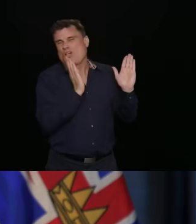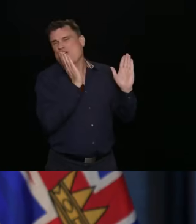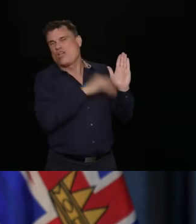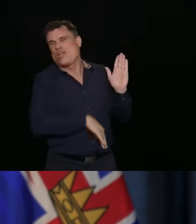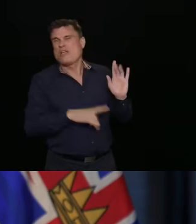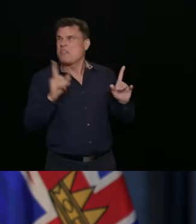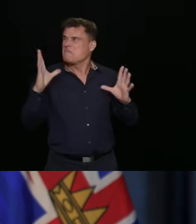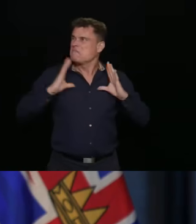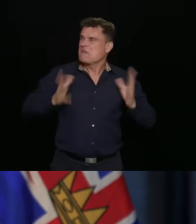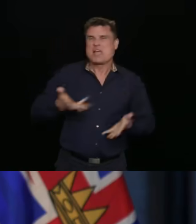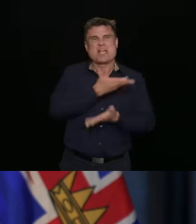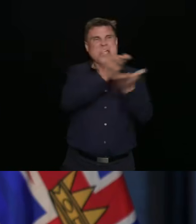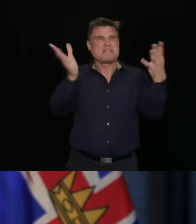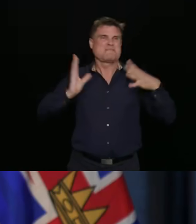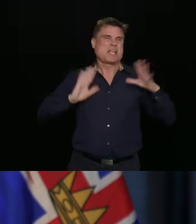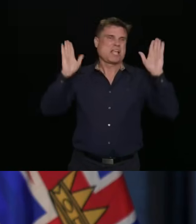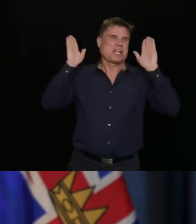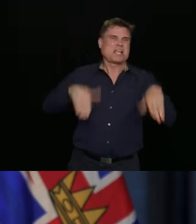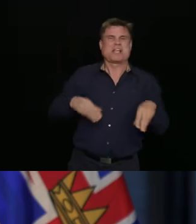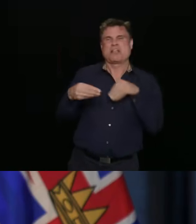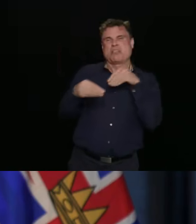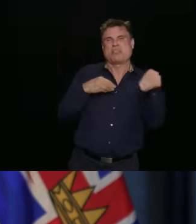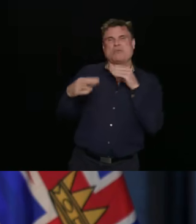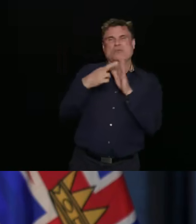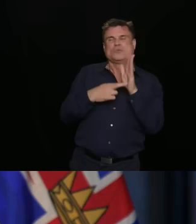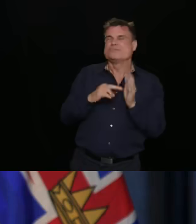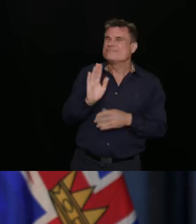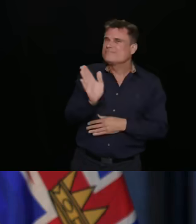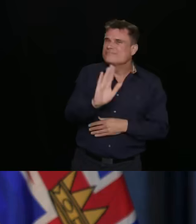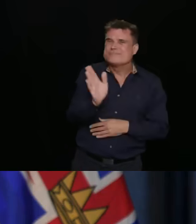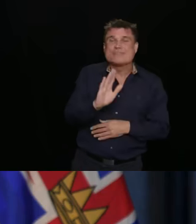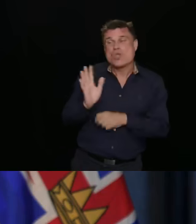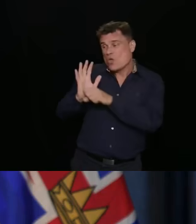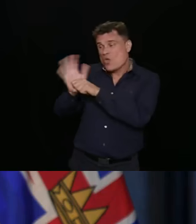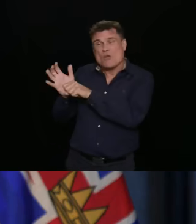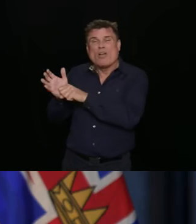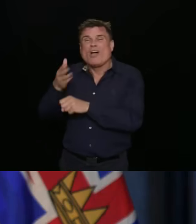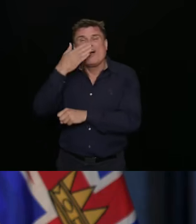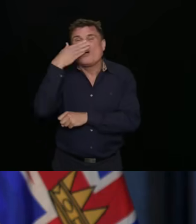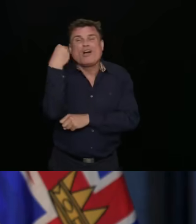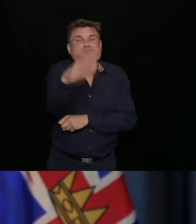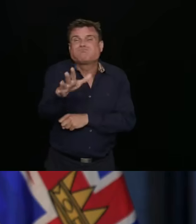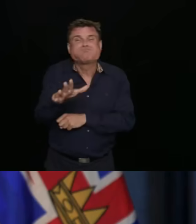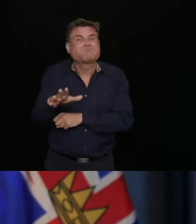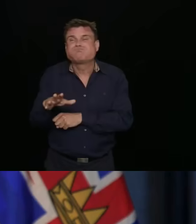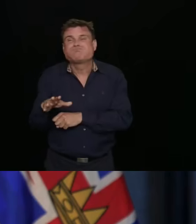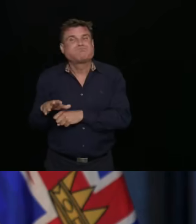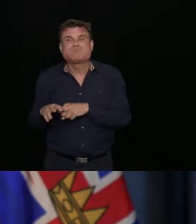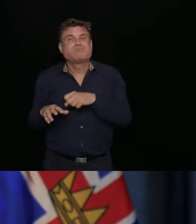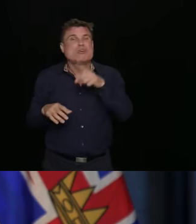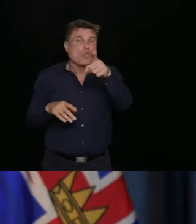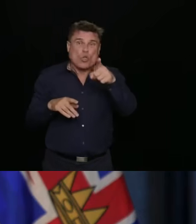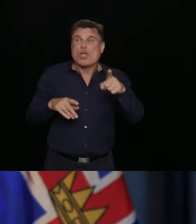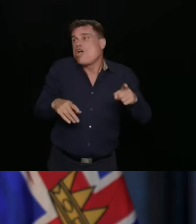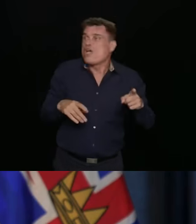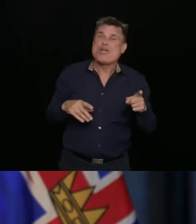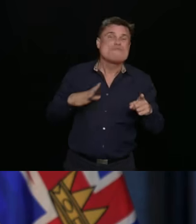Many of these items I just listed are in our testing process to make sure products meet or exceed requirements